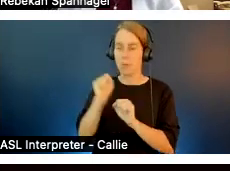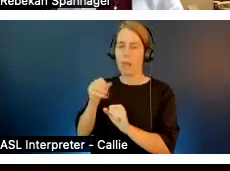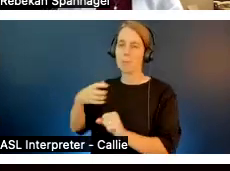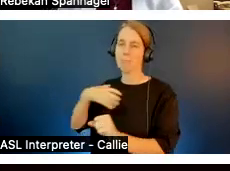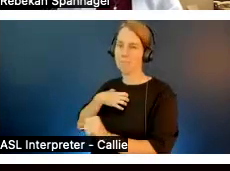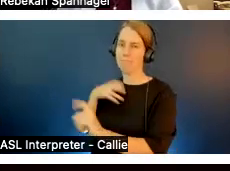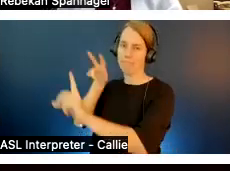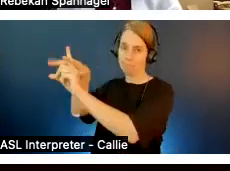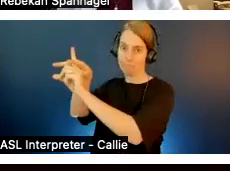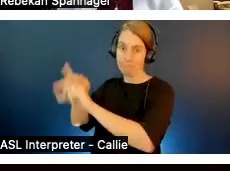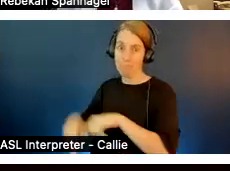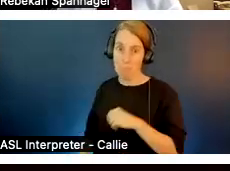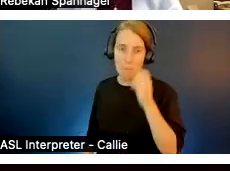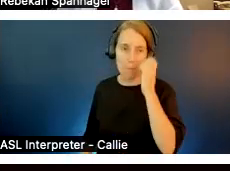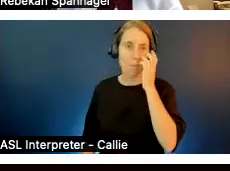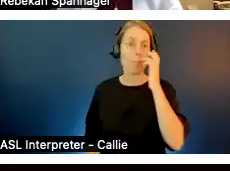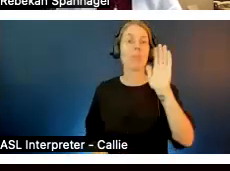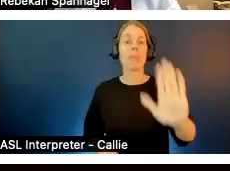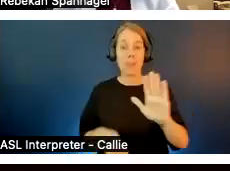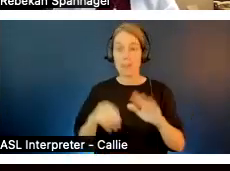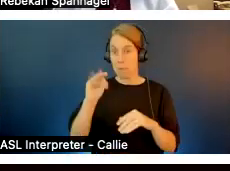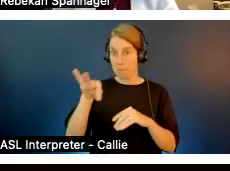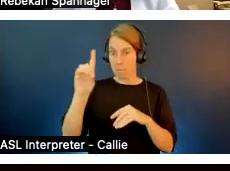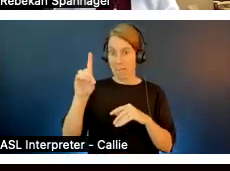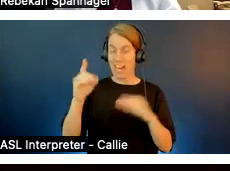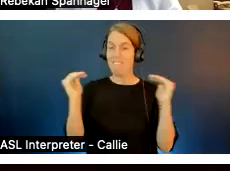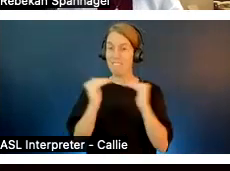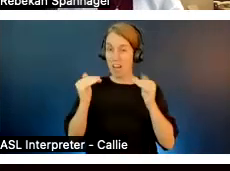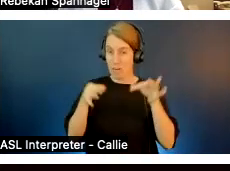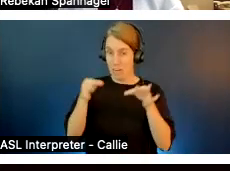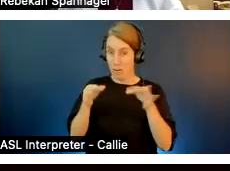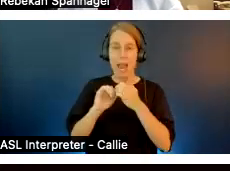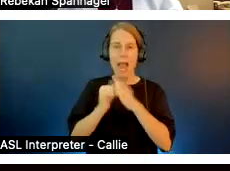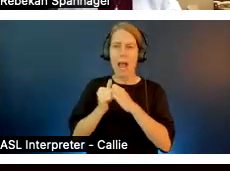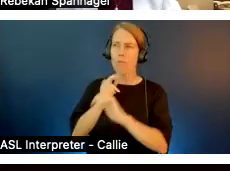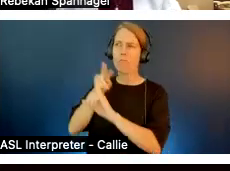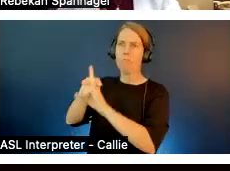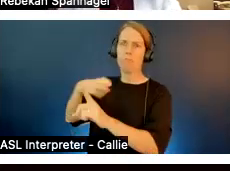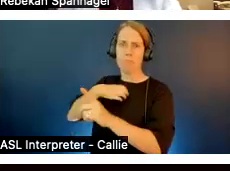so when you request a fair hearing uh the way that you you do that you're going to in in in response